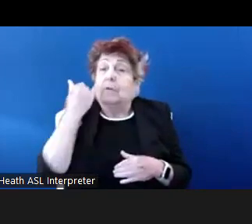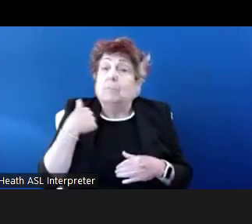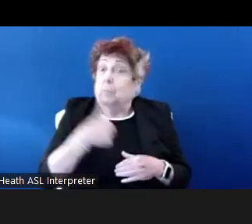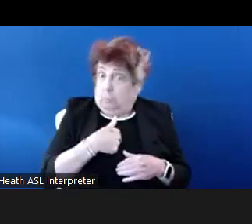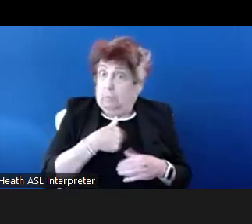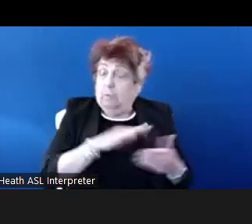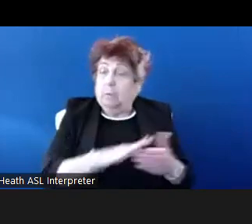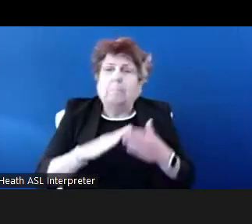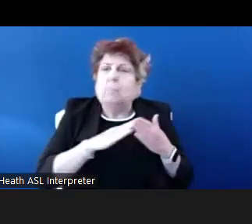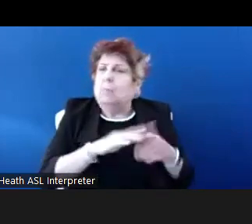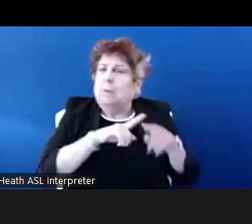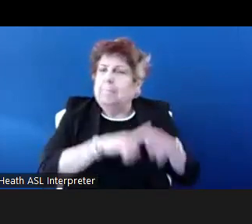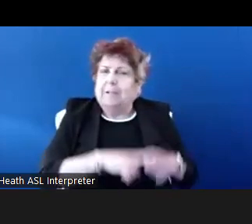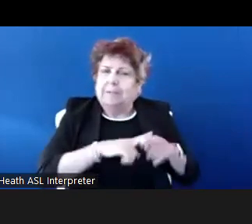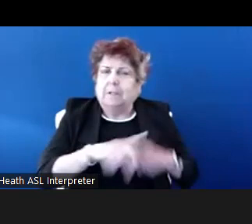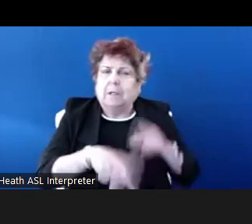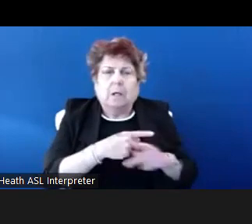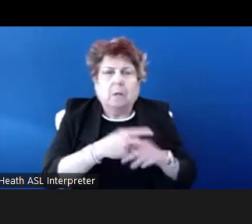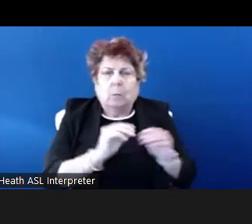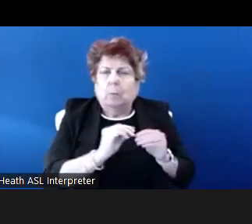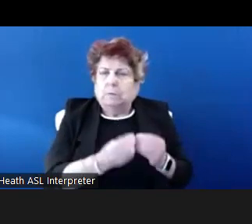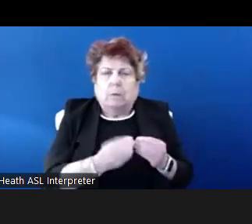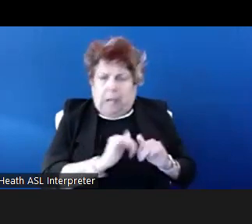can we know if our state is participating and support their